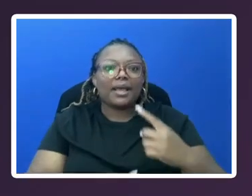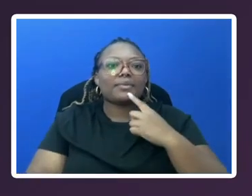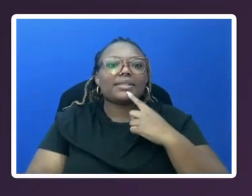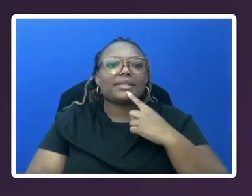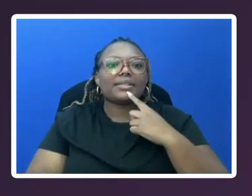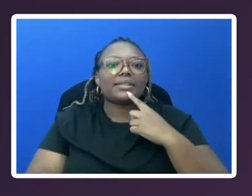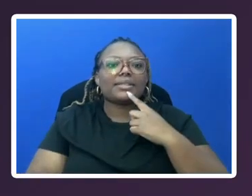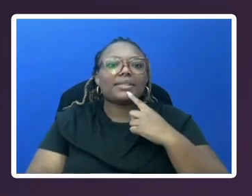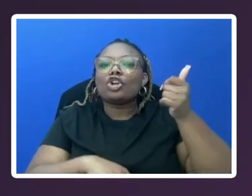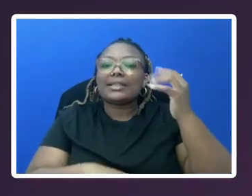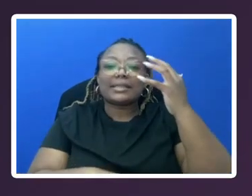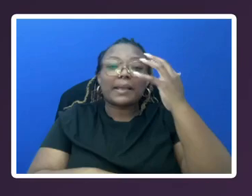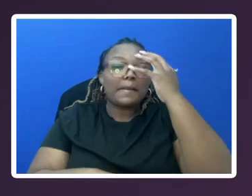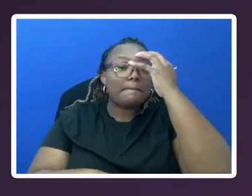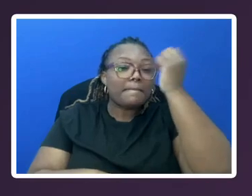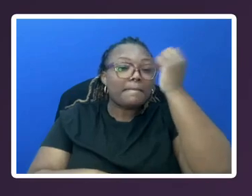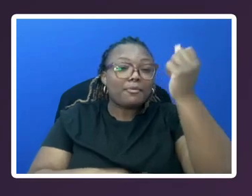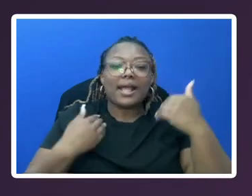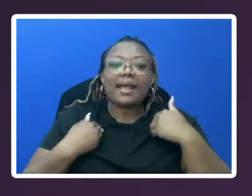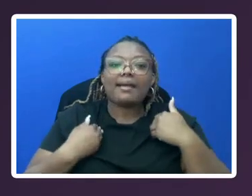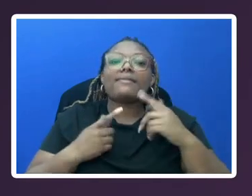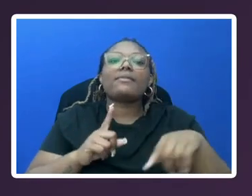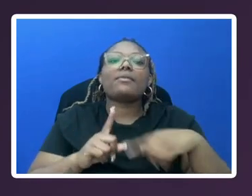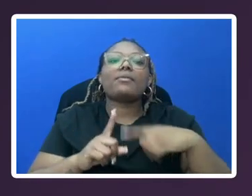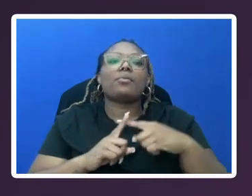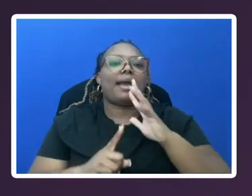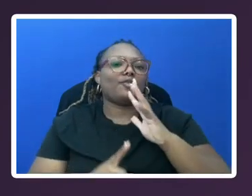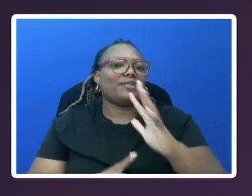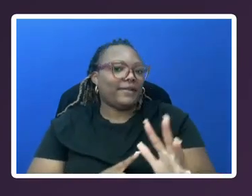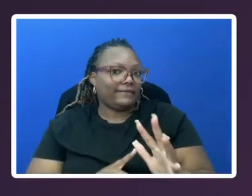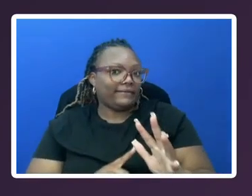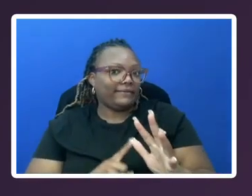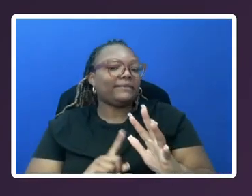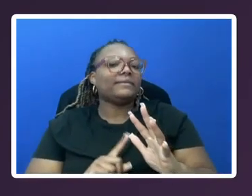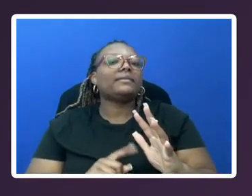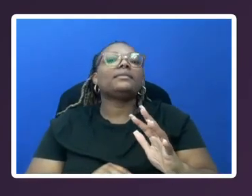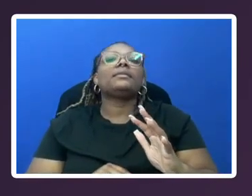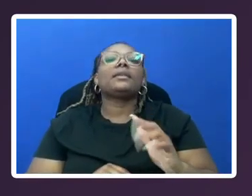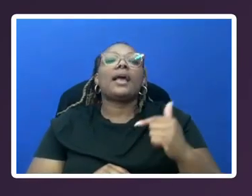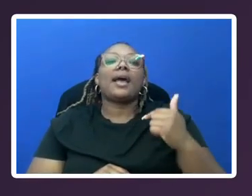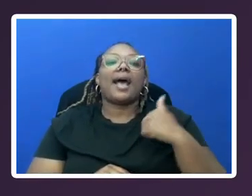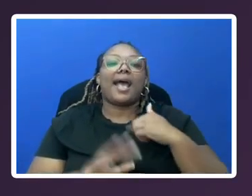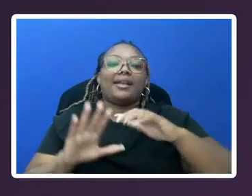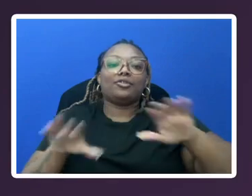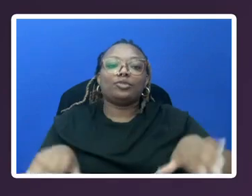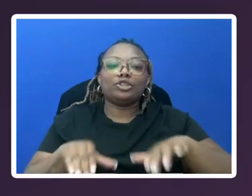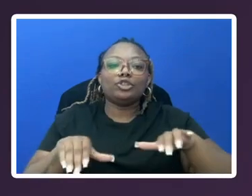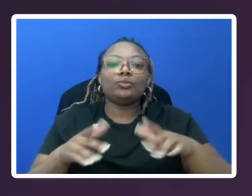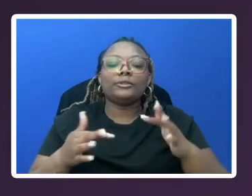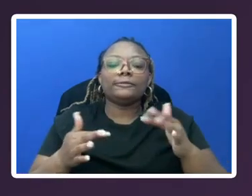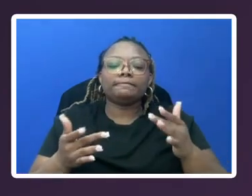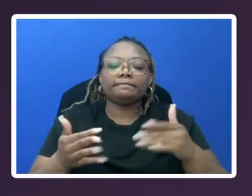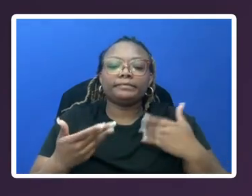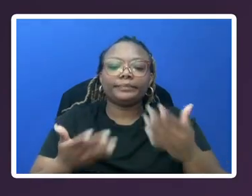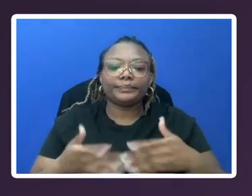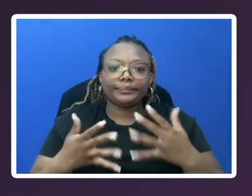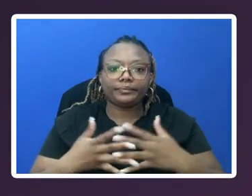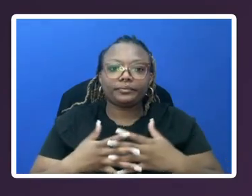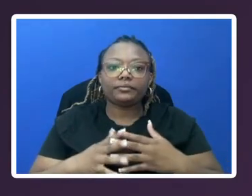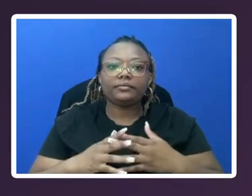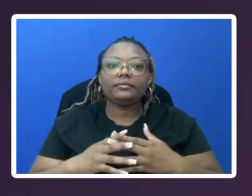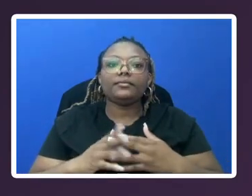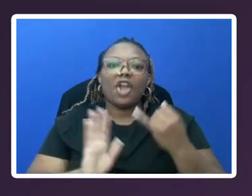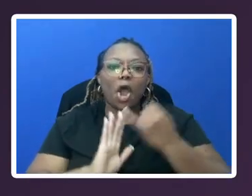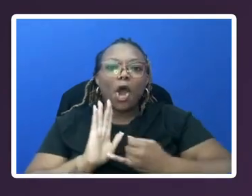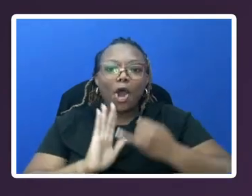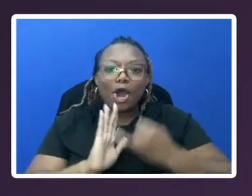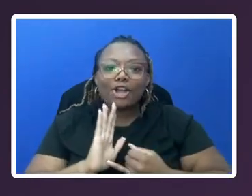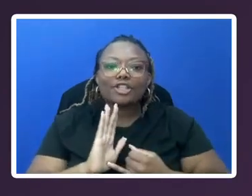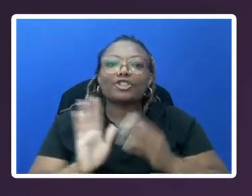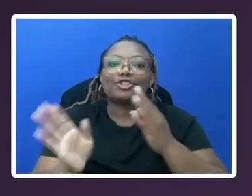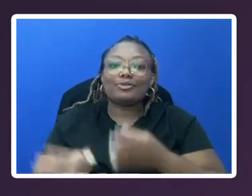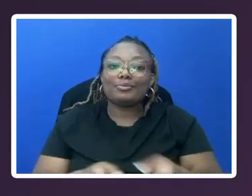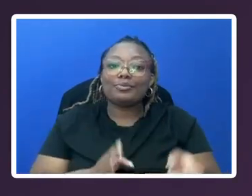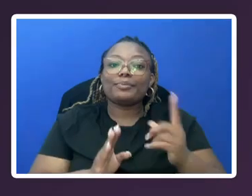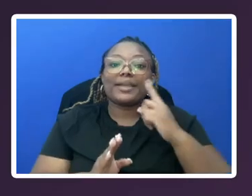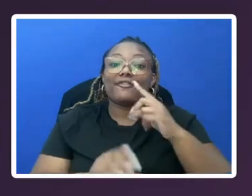was when I was five years old, and I was doing arts and crafts to prepare for Thanksgiving.